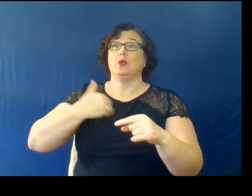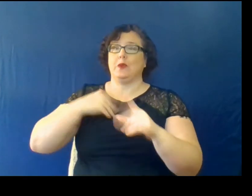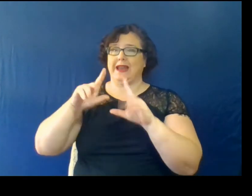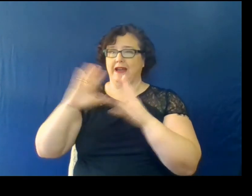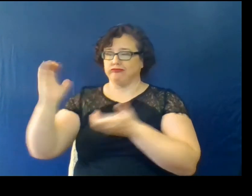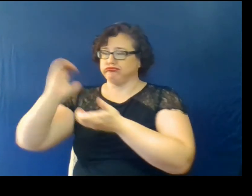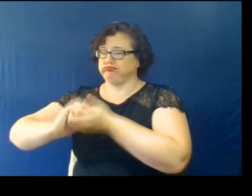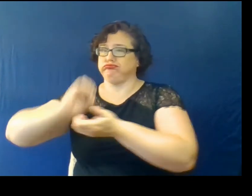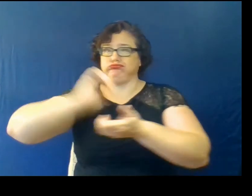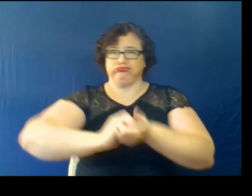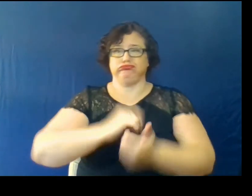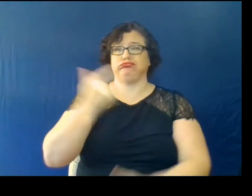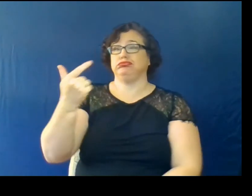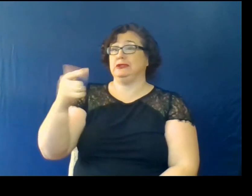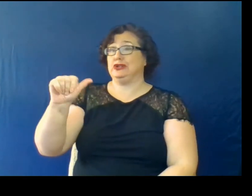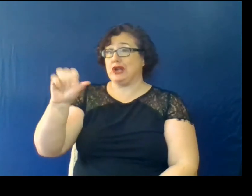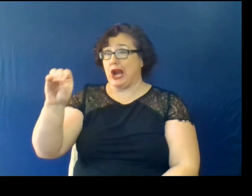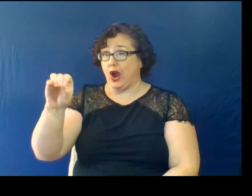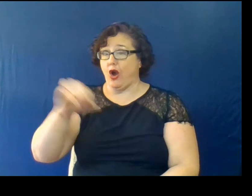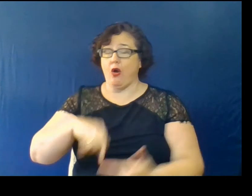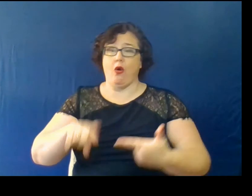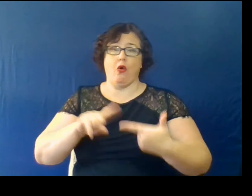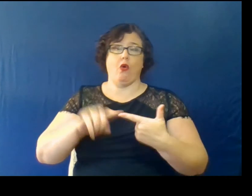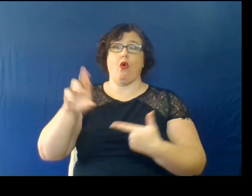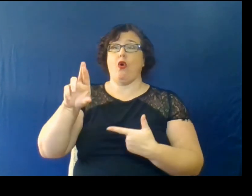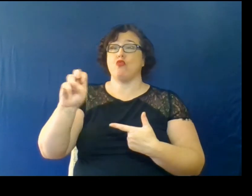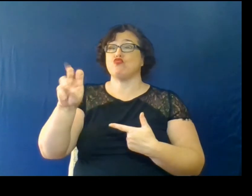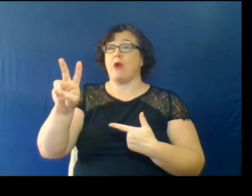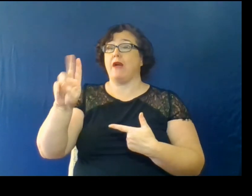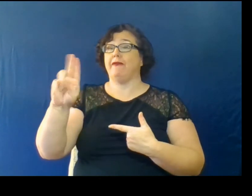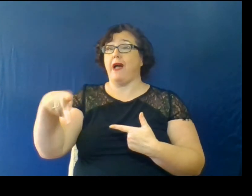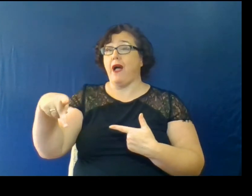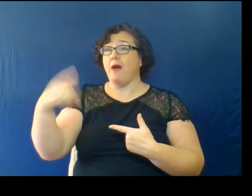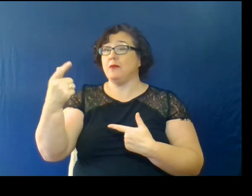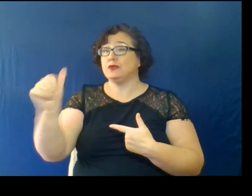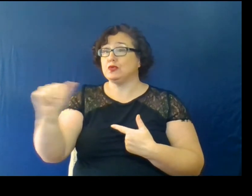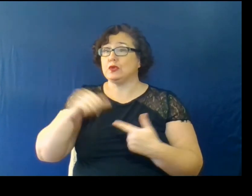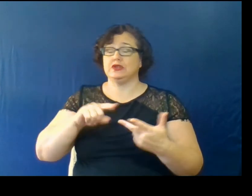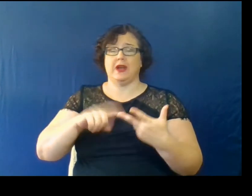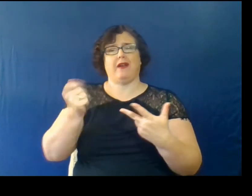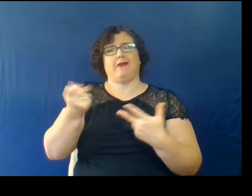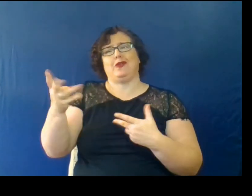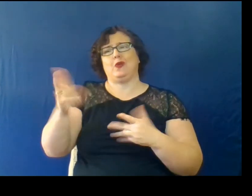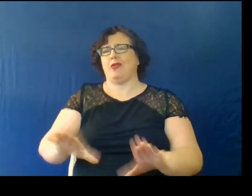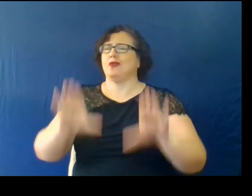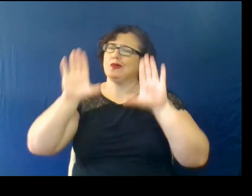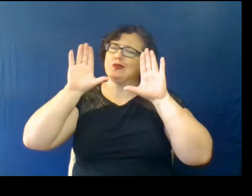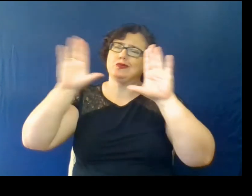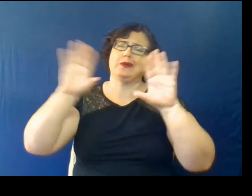the Georgia Advocacy Office, Rev Up Georgia and a couple other great great organizations to help